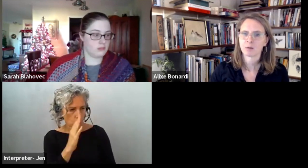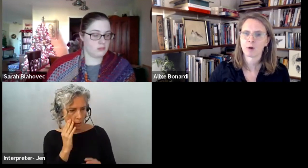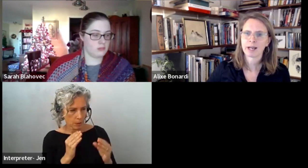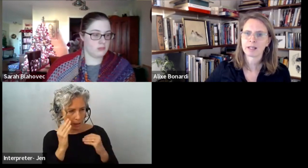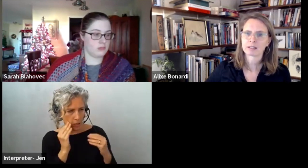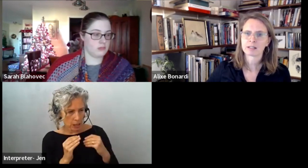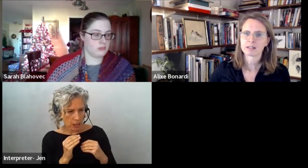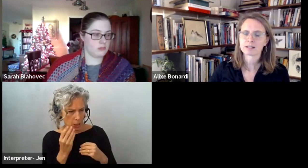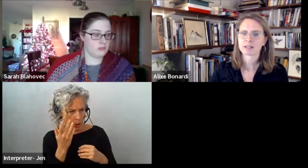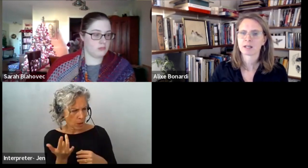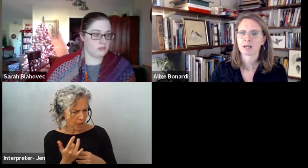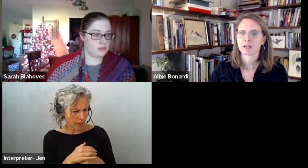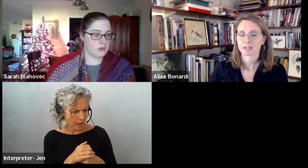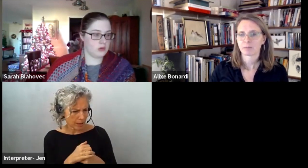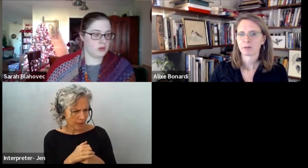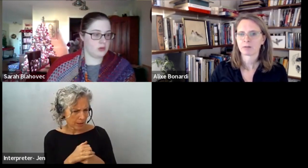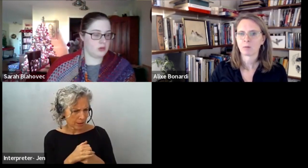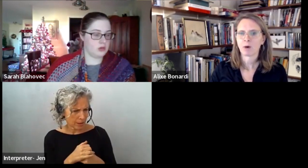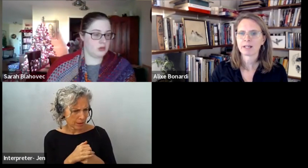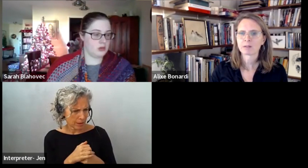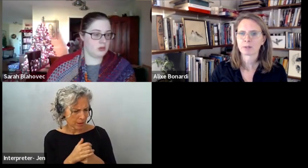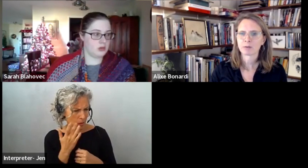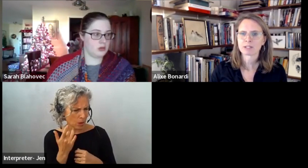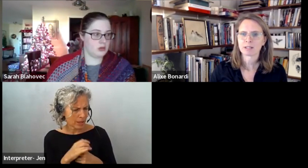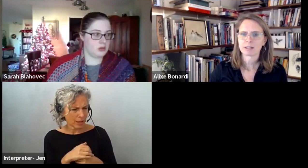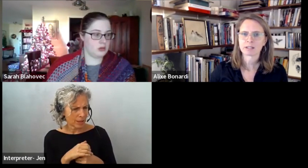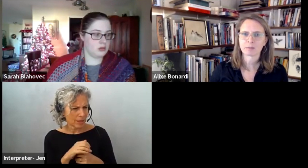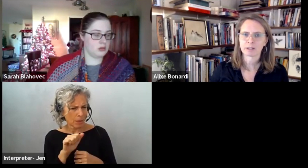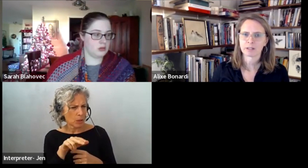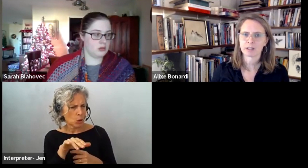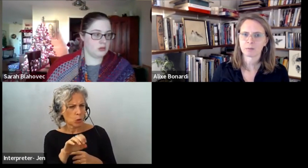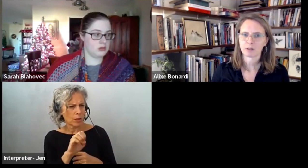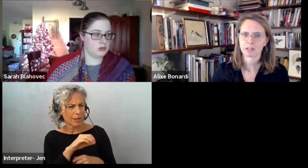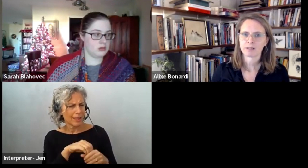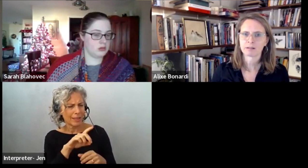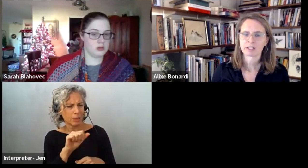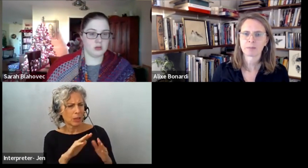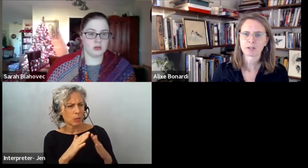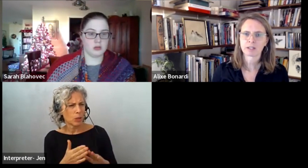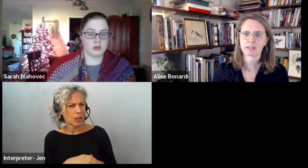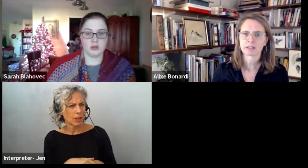Why does is a big one, why does abuse in the disability community, especially in the